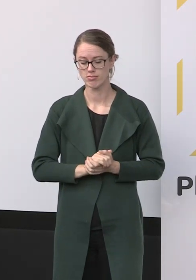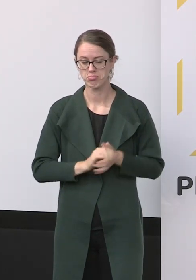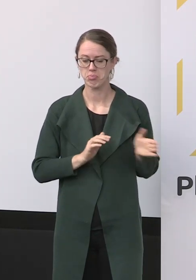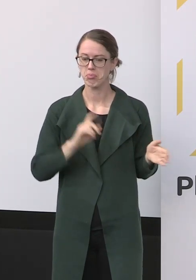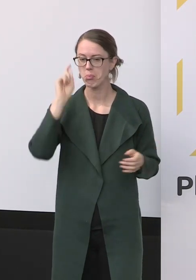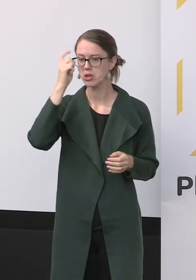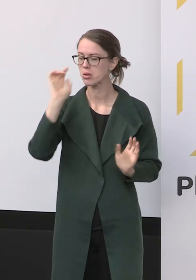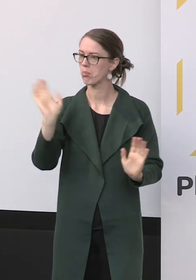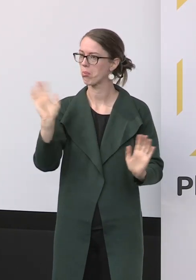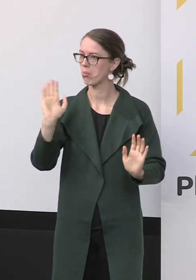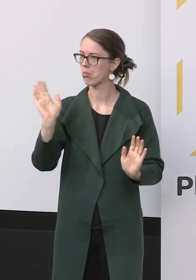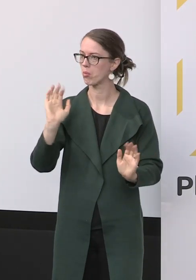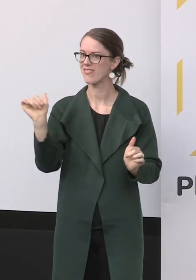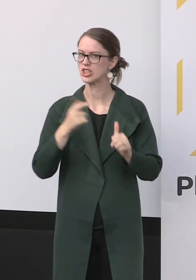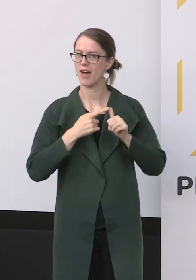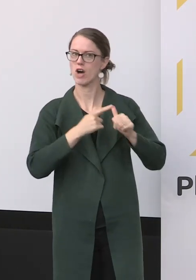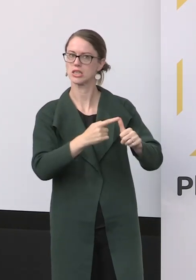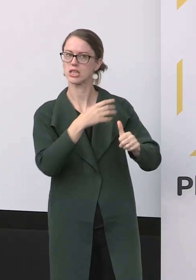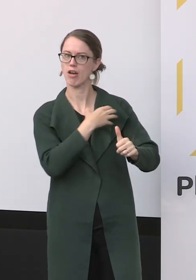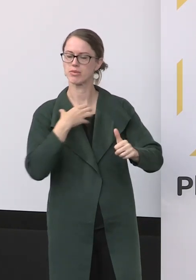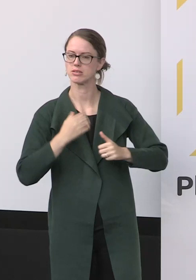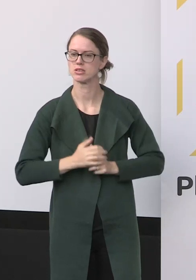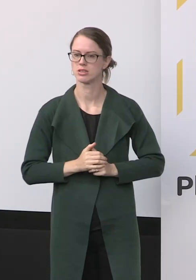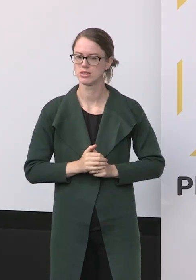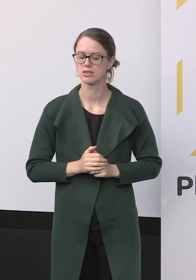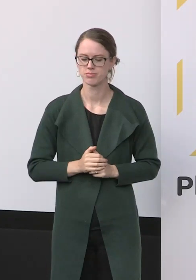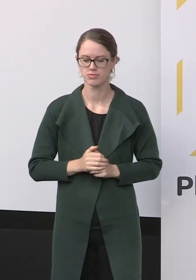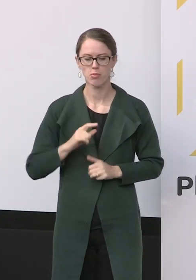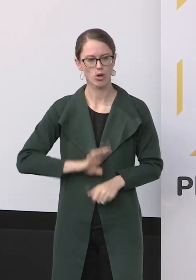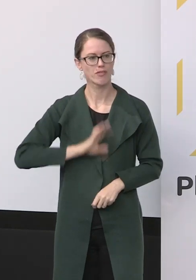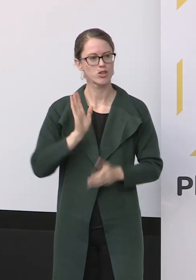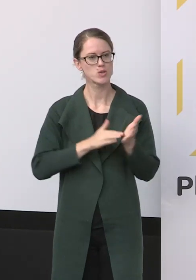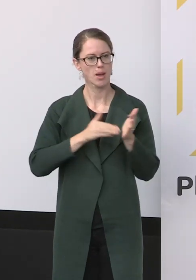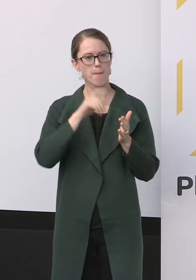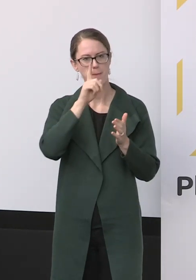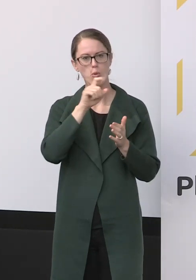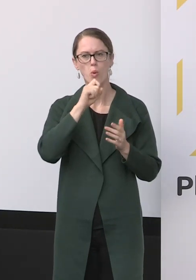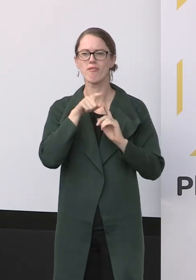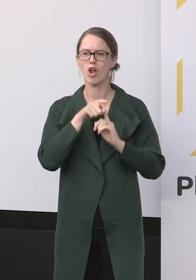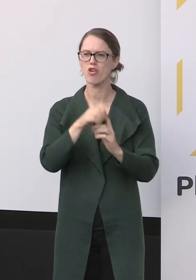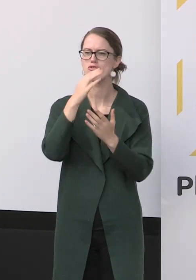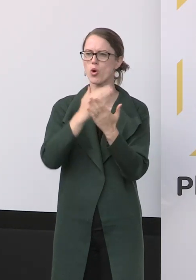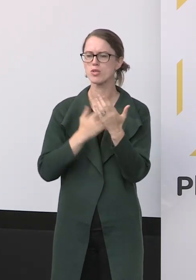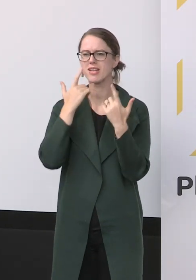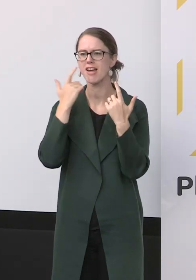have major gatherings of up to 100. Are there any concerns that you have that we go that extra step? No